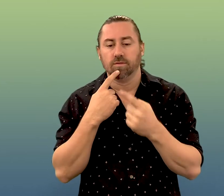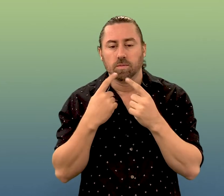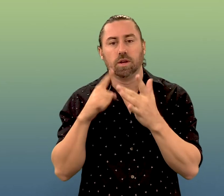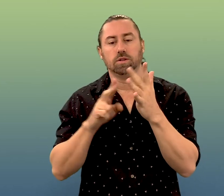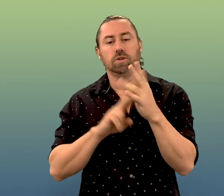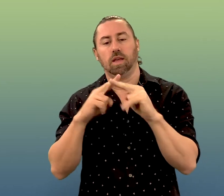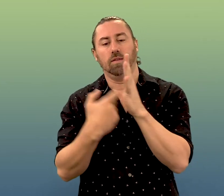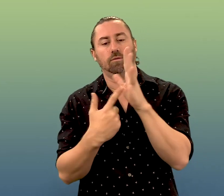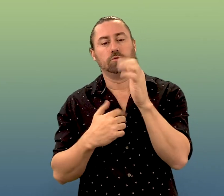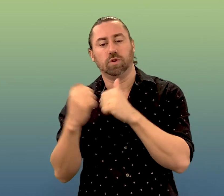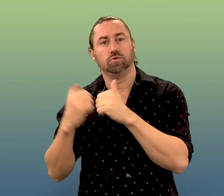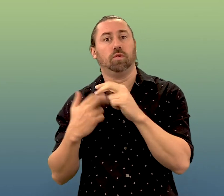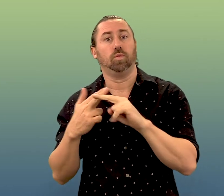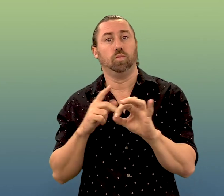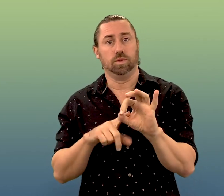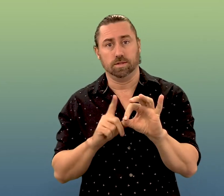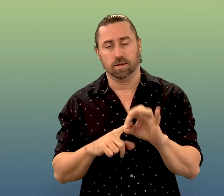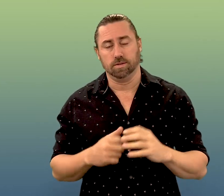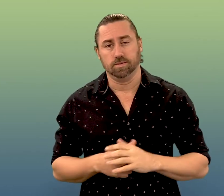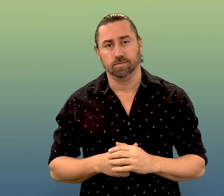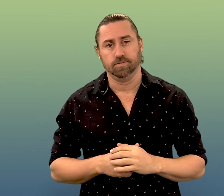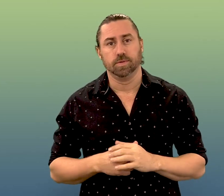information and infrastructure in Queensland.